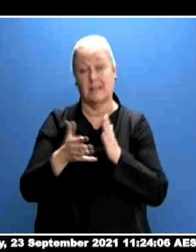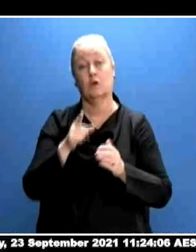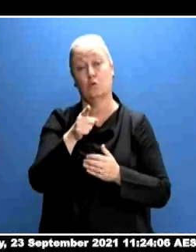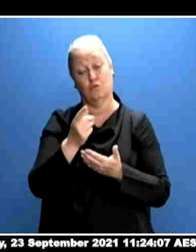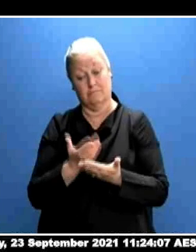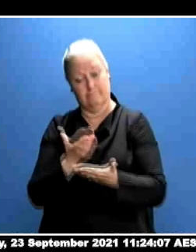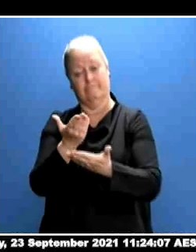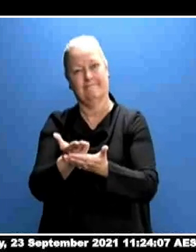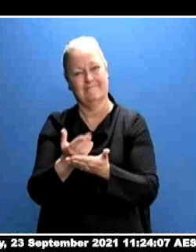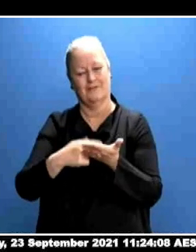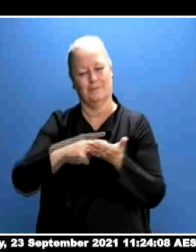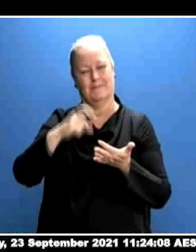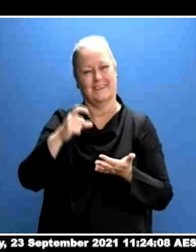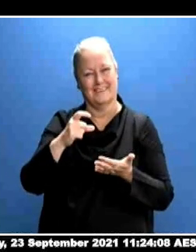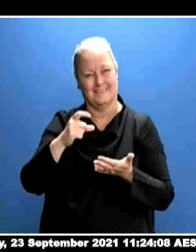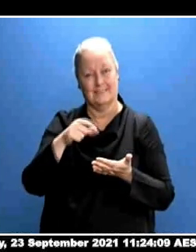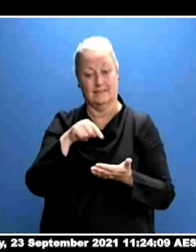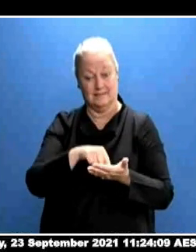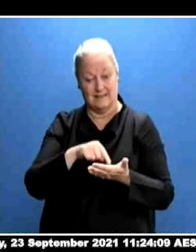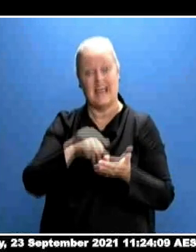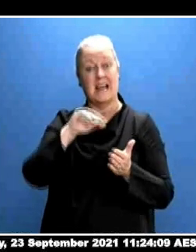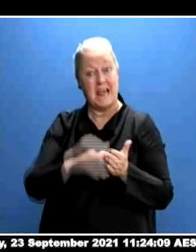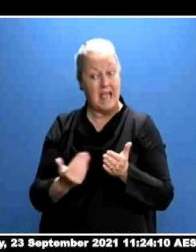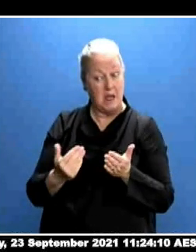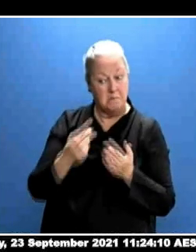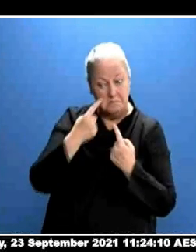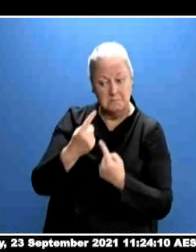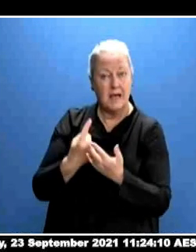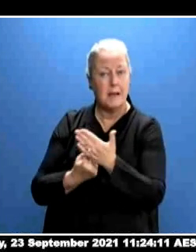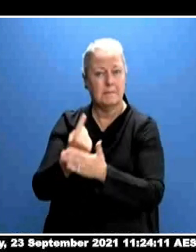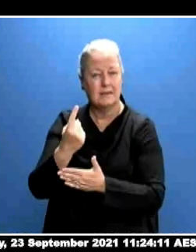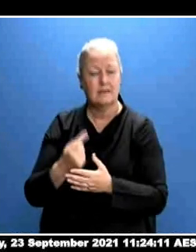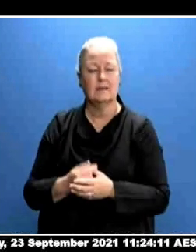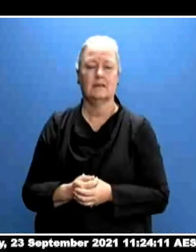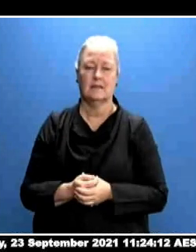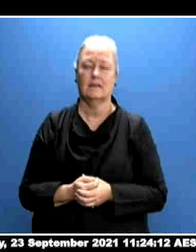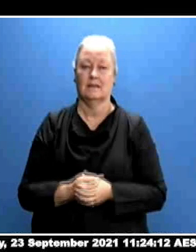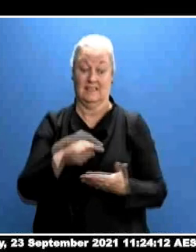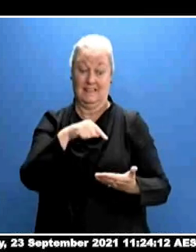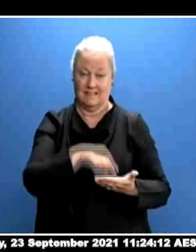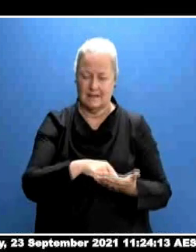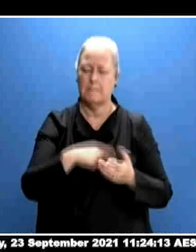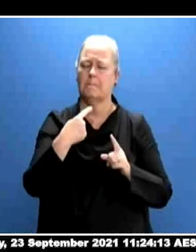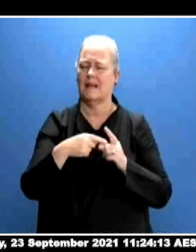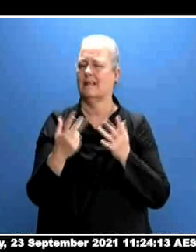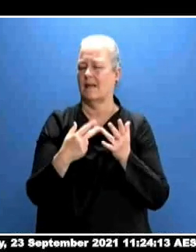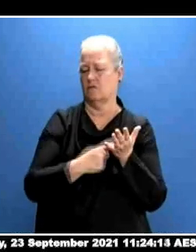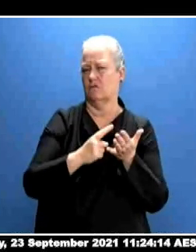following your report? Yes, and I believe that it's not simply following my report, but that it was also a recommendation of the coronial inquiry